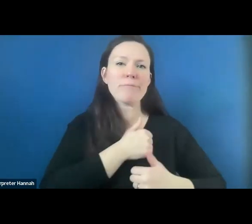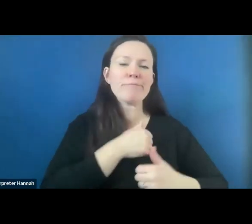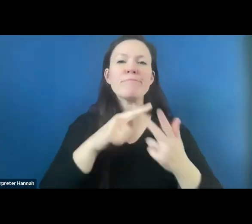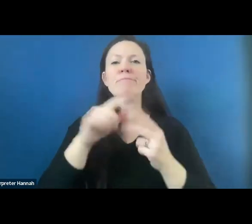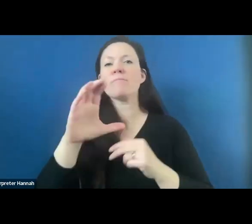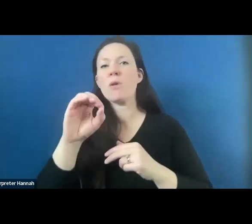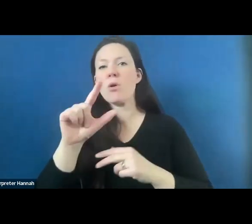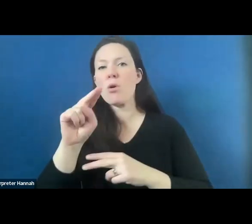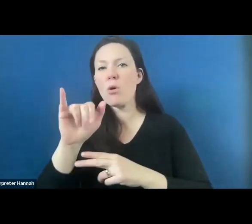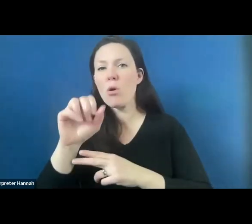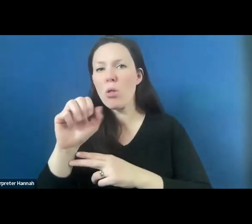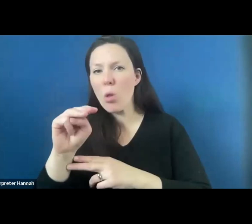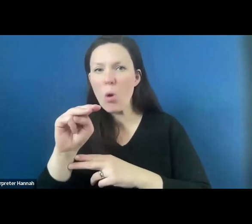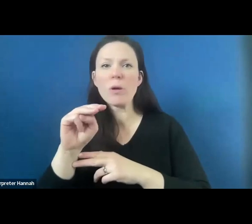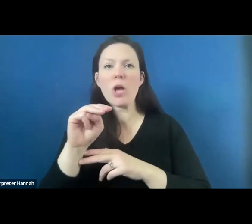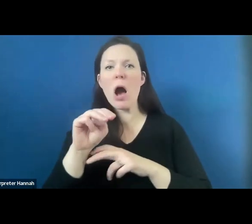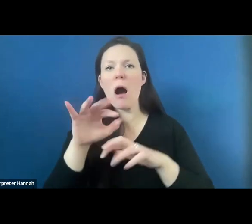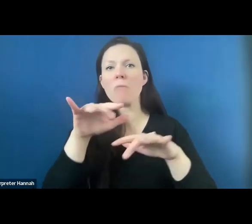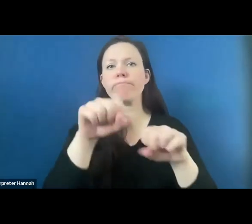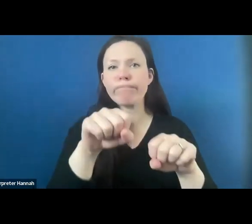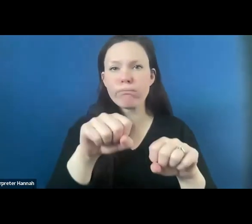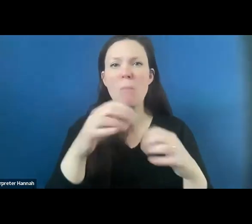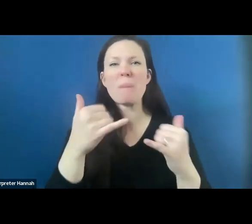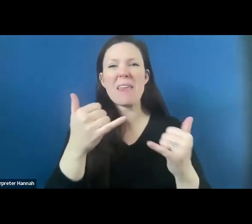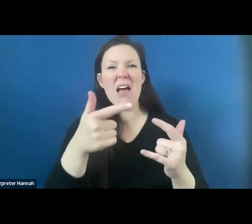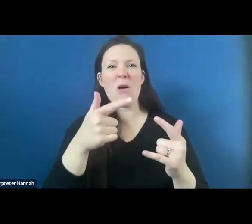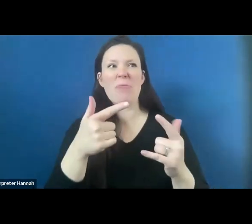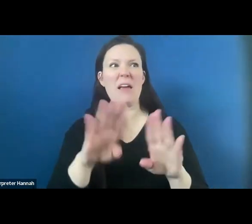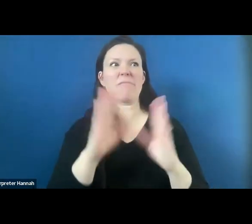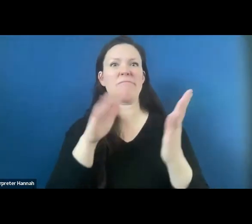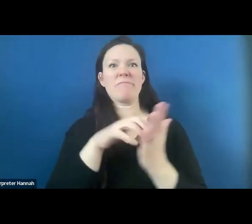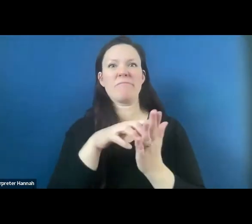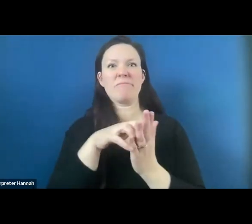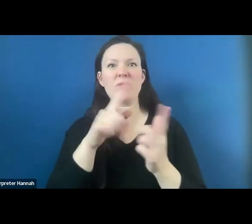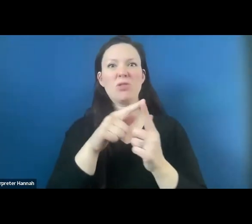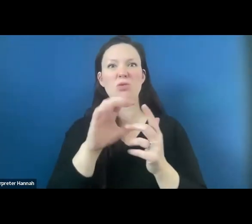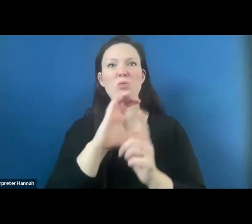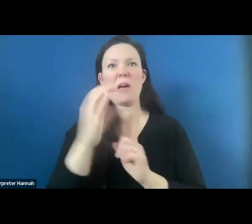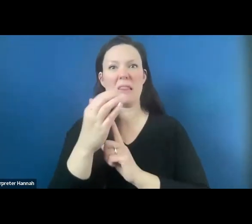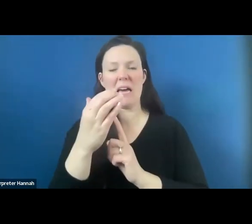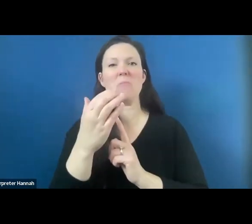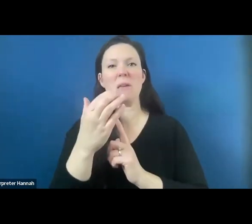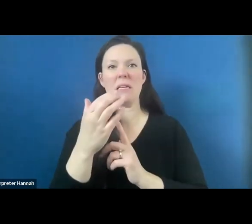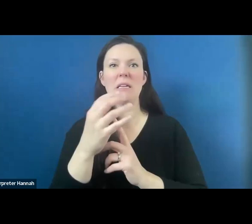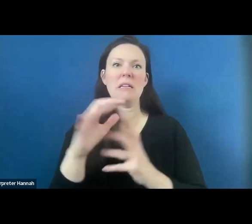and self-sufficiency, and leaving them vulnerable to climate catastrophes. You know,